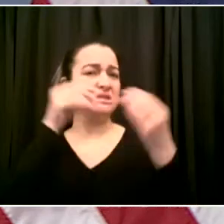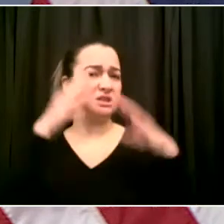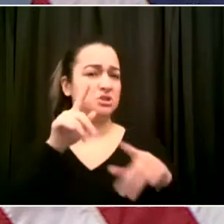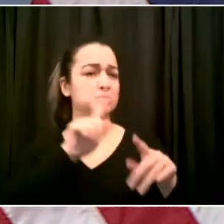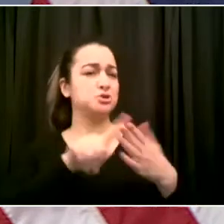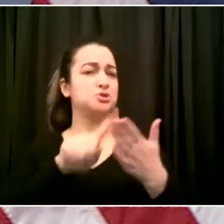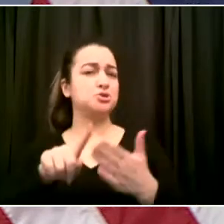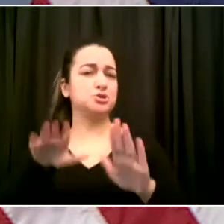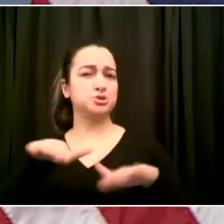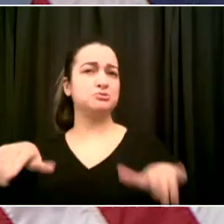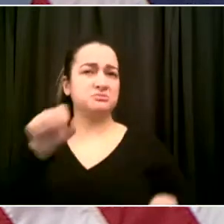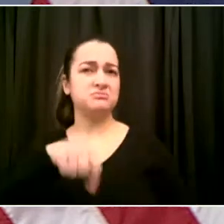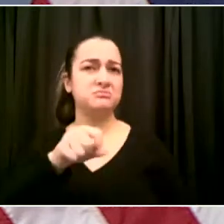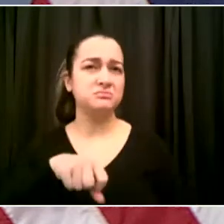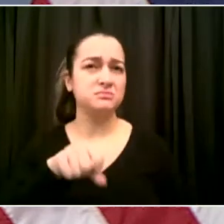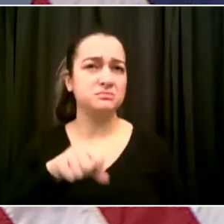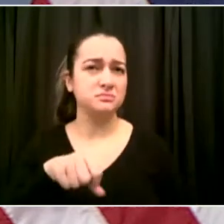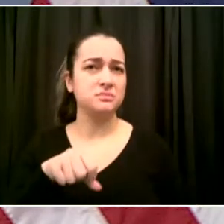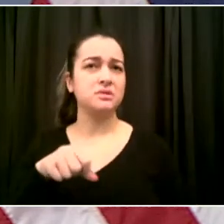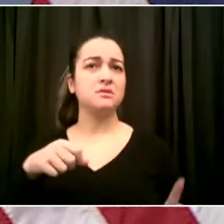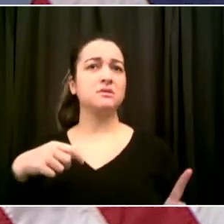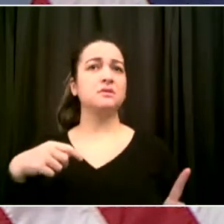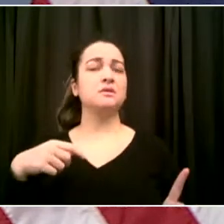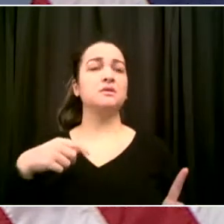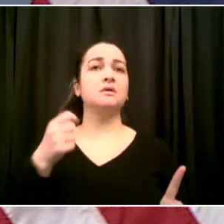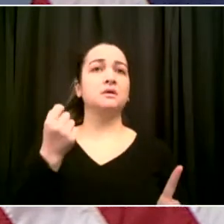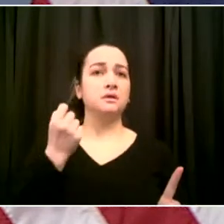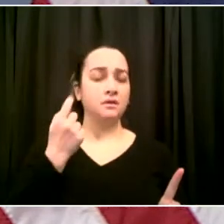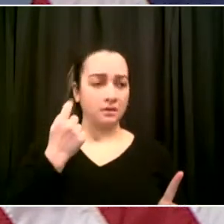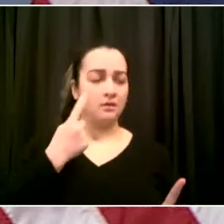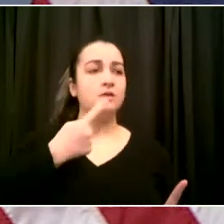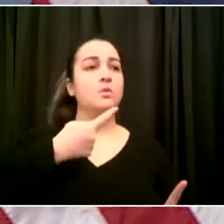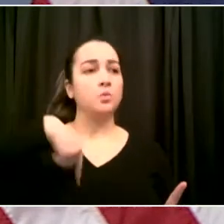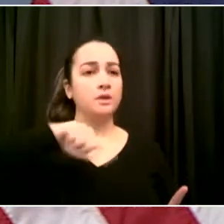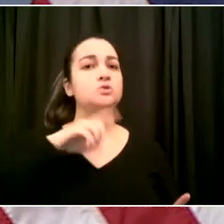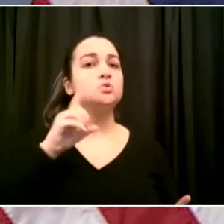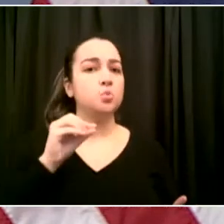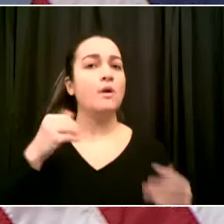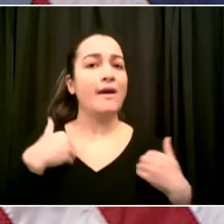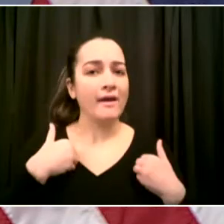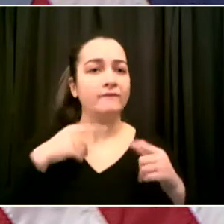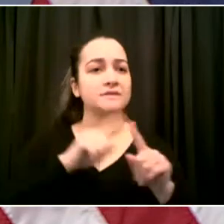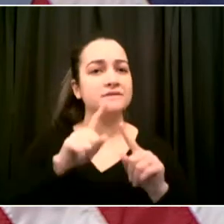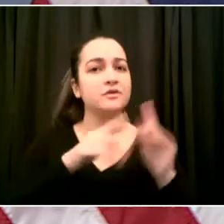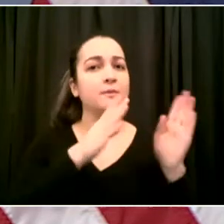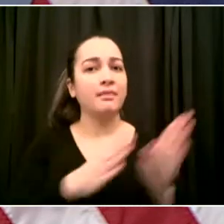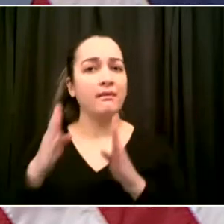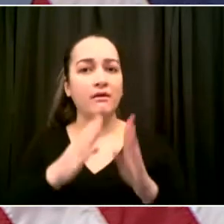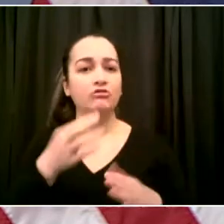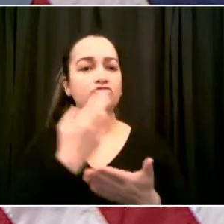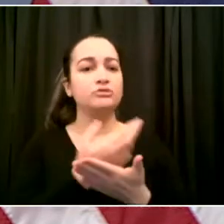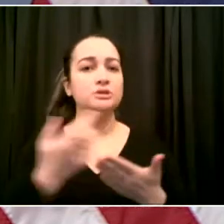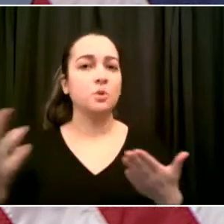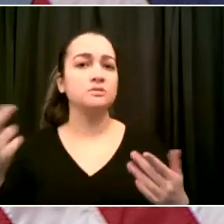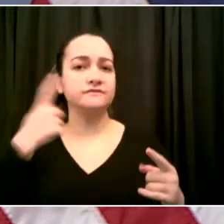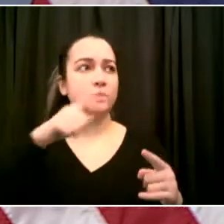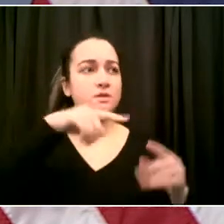RESOURCES TO TEACHERS AS WELL THAAT WILL HELP THEM TO ASSESS NNT OONLY THE ACADEMIC STATUS